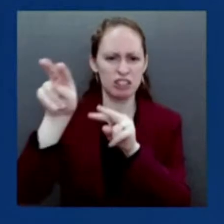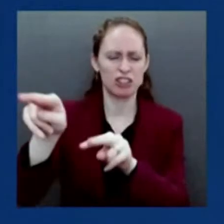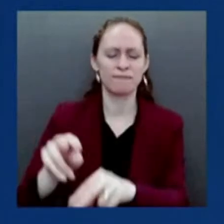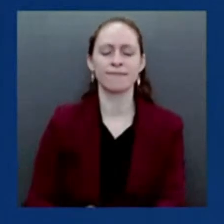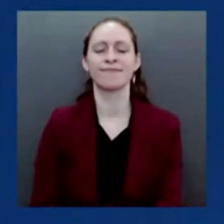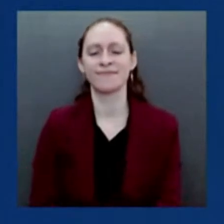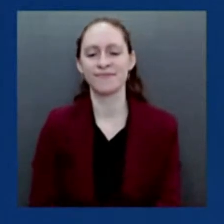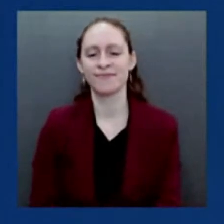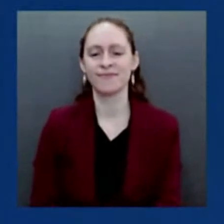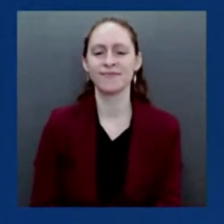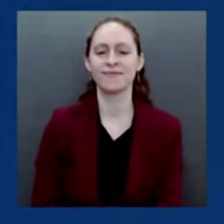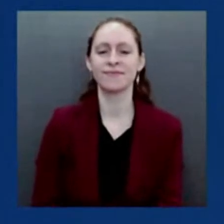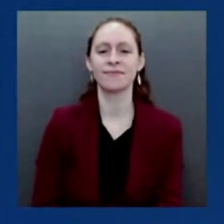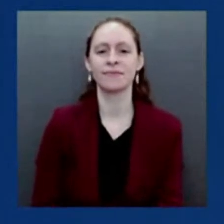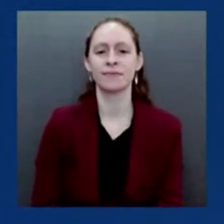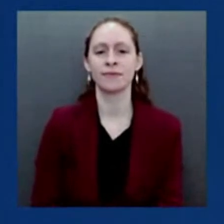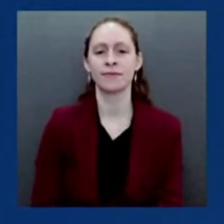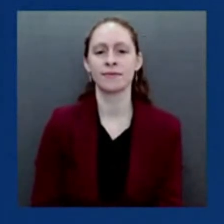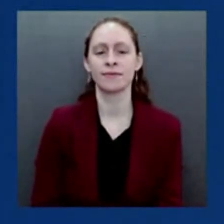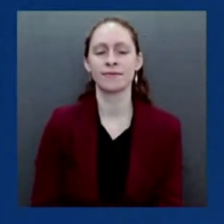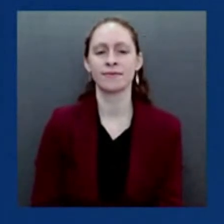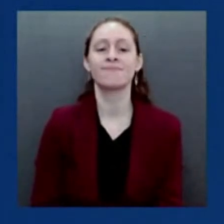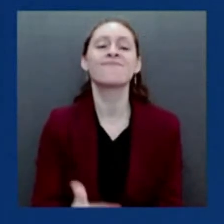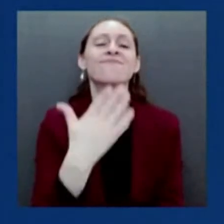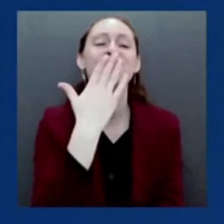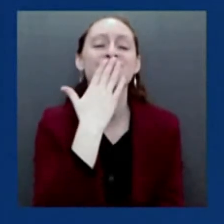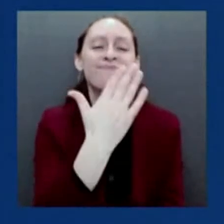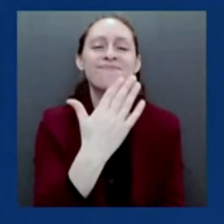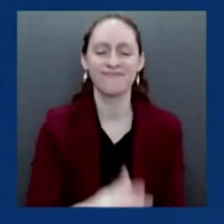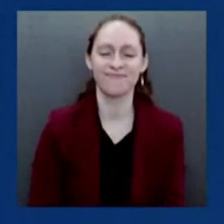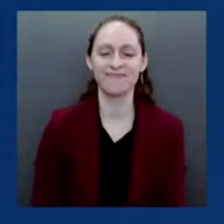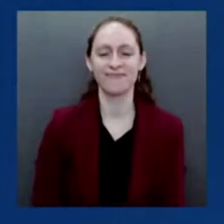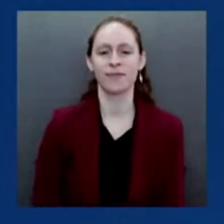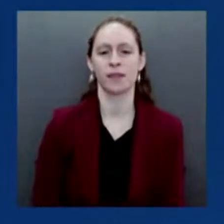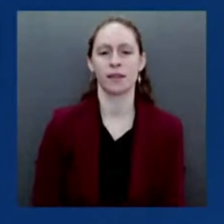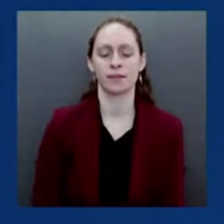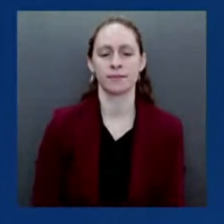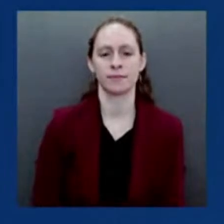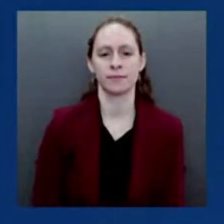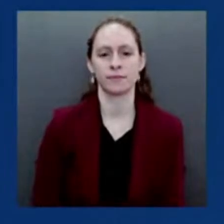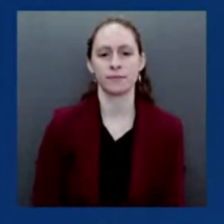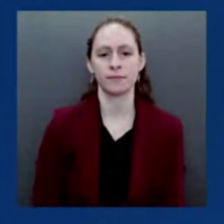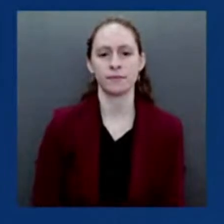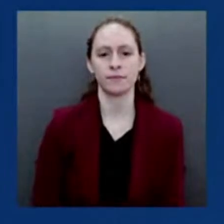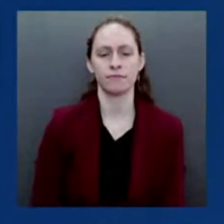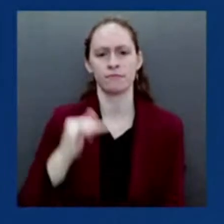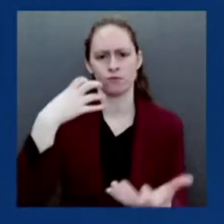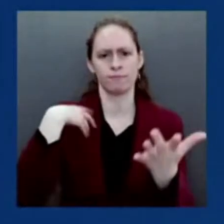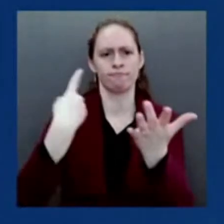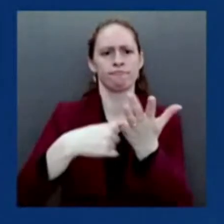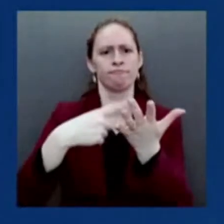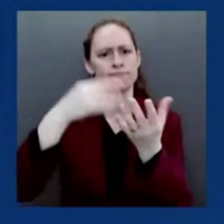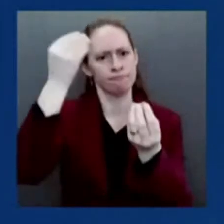THANK YOU, DR. BEFORE WE